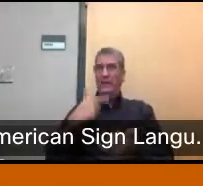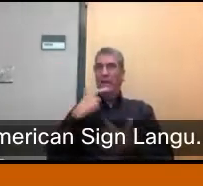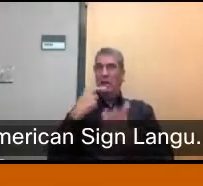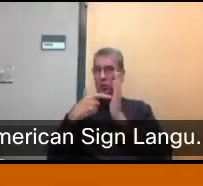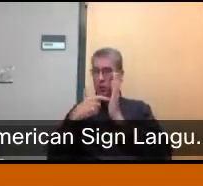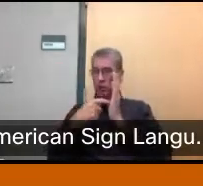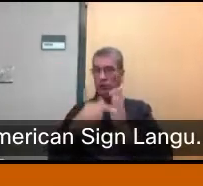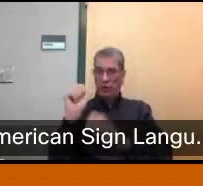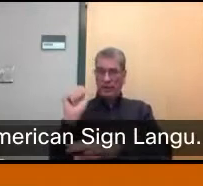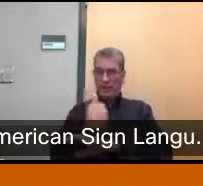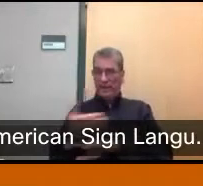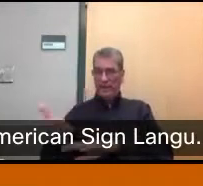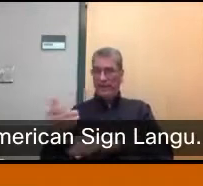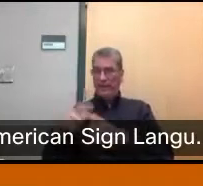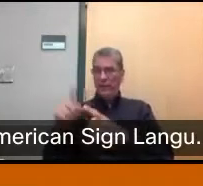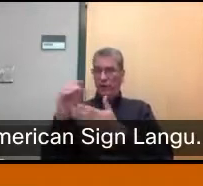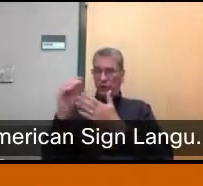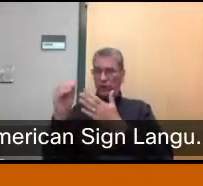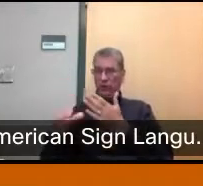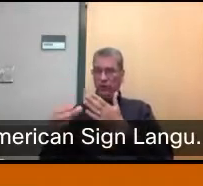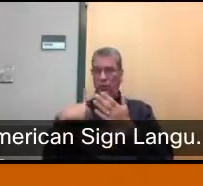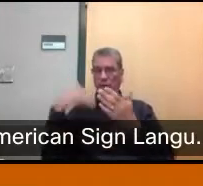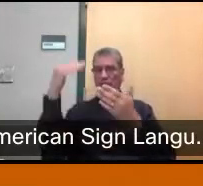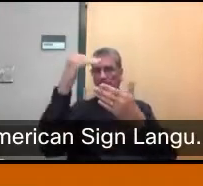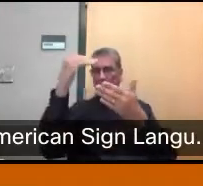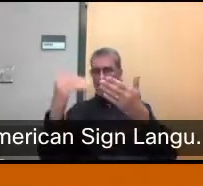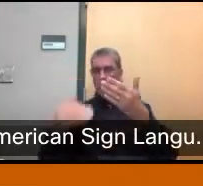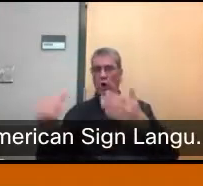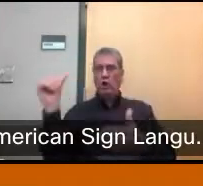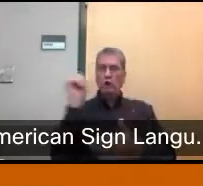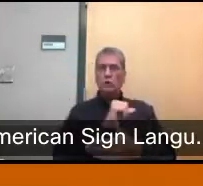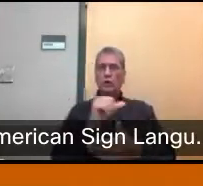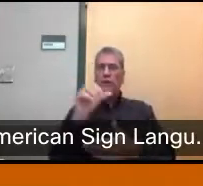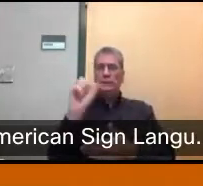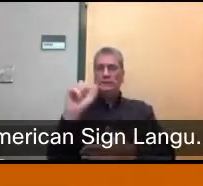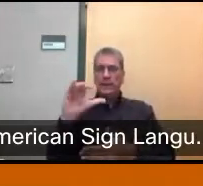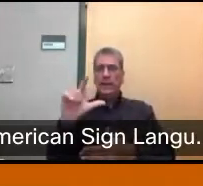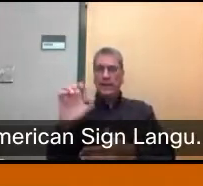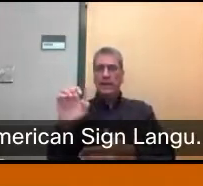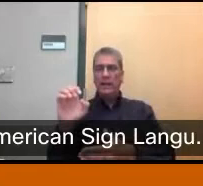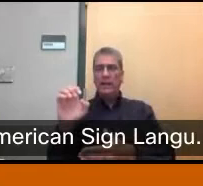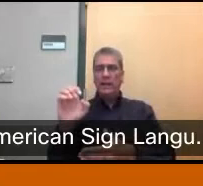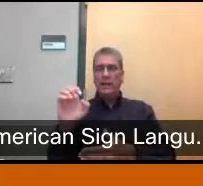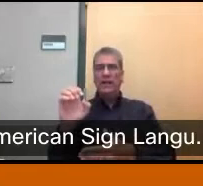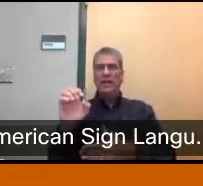to students and I like, we moved them down the drunk scale. Like, students who saw this, like, thought you couldn't have as many drinks and still